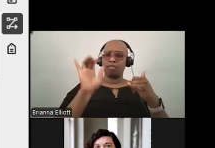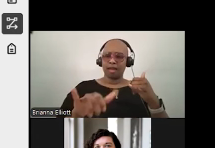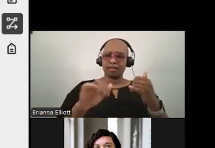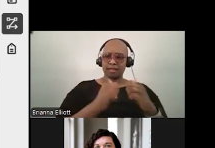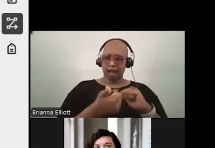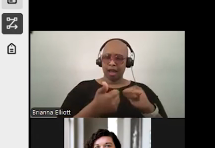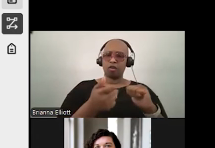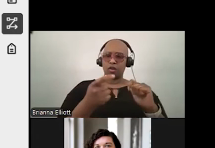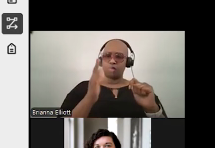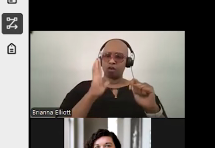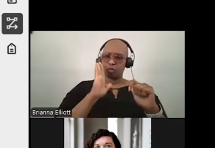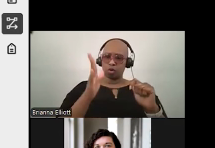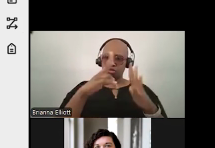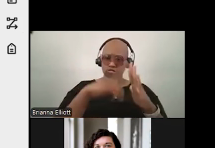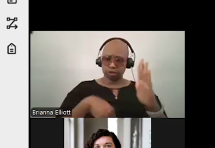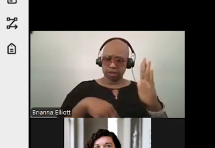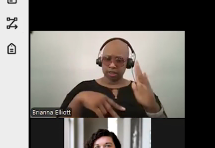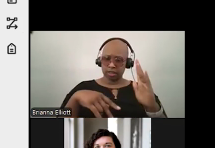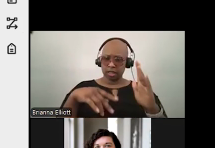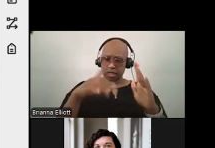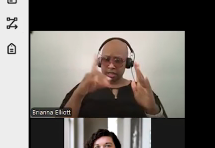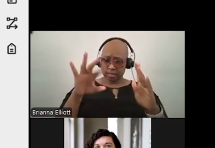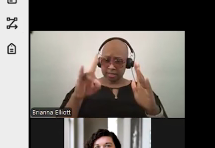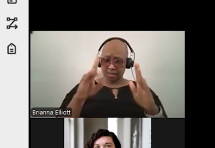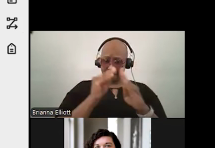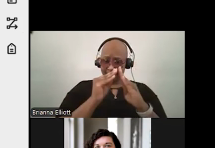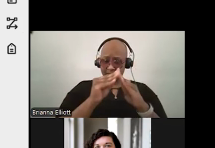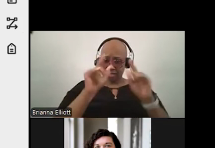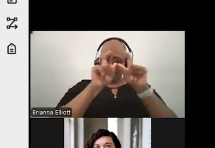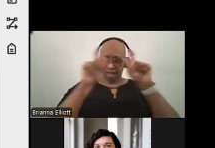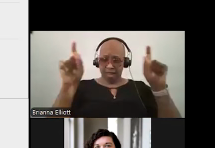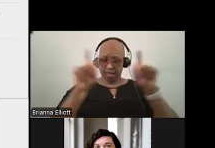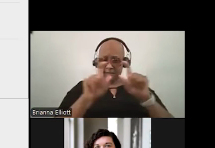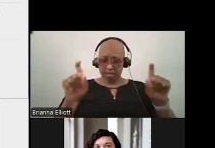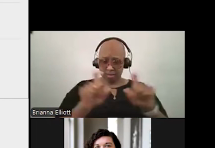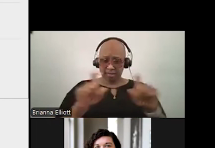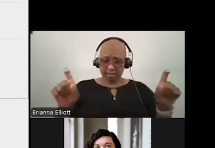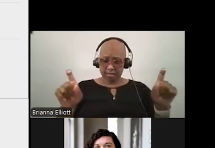Did that go ahead and fix our headings issue because I told it to read it just the way that